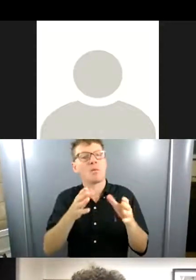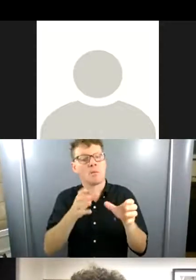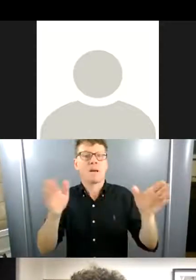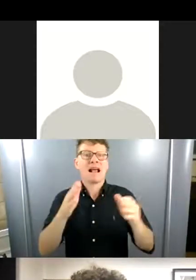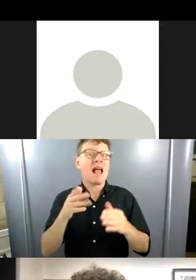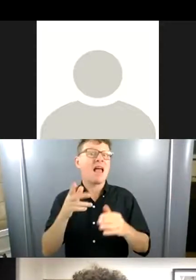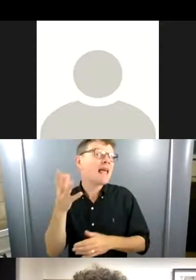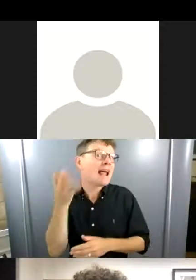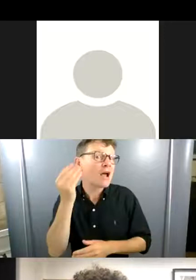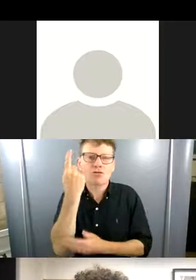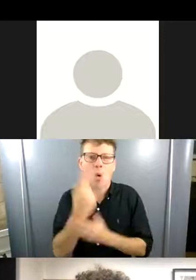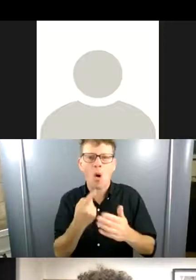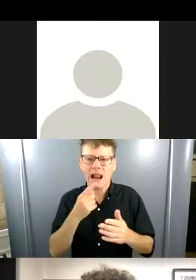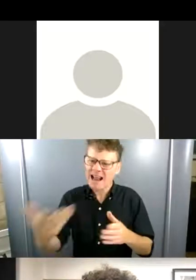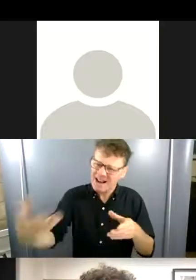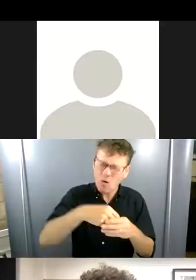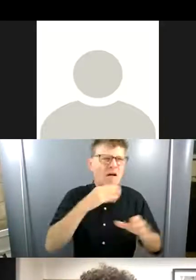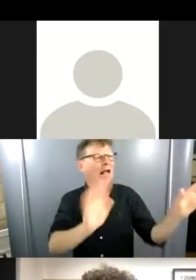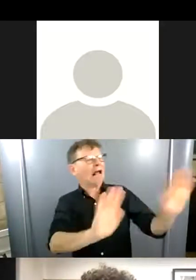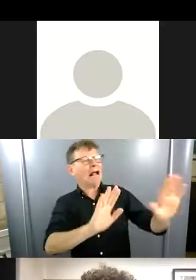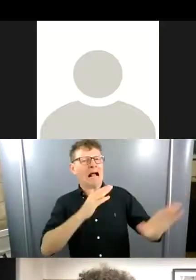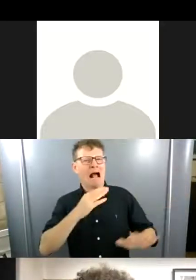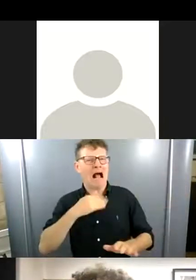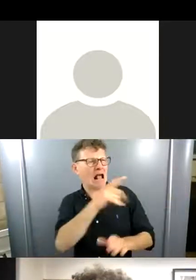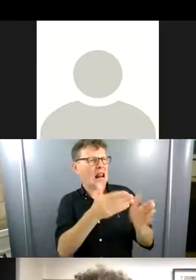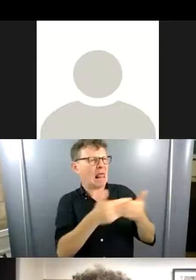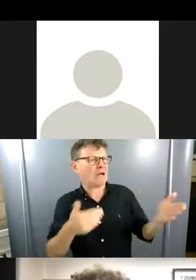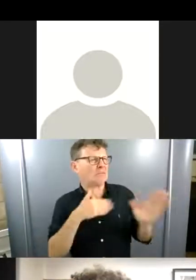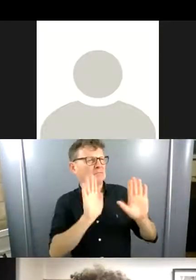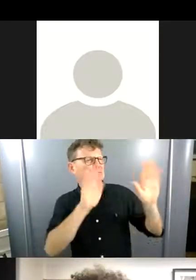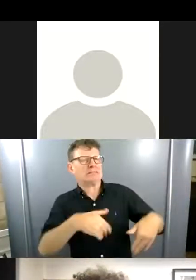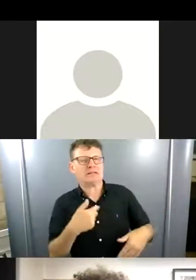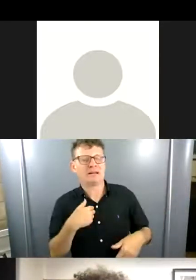they're like I don't speak Mawng so you probably don't need me for research because people know